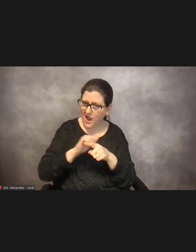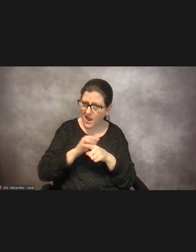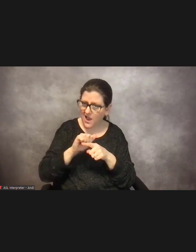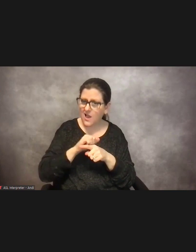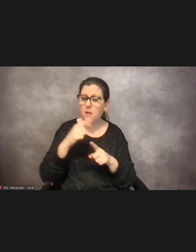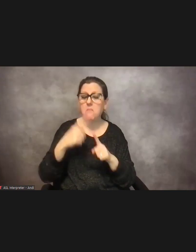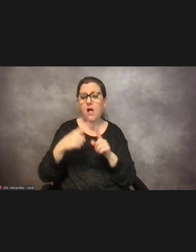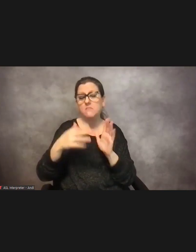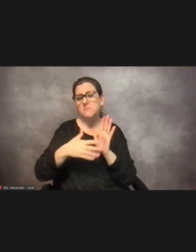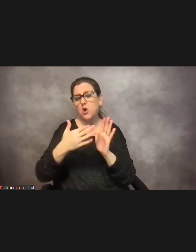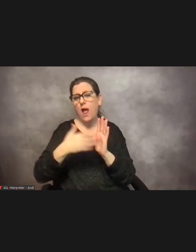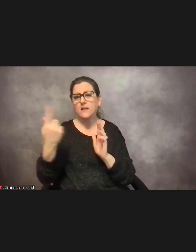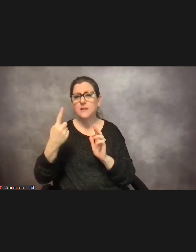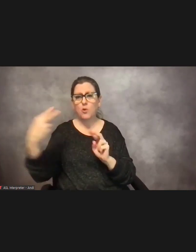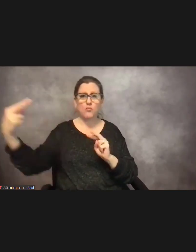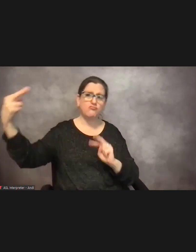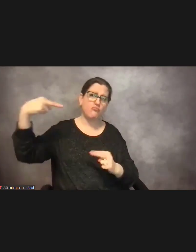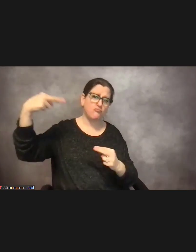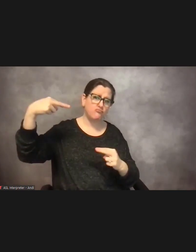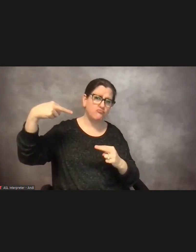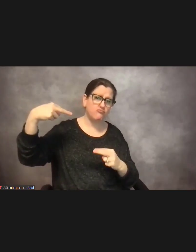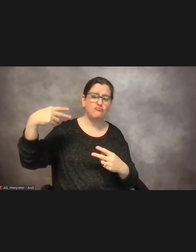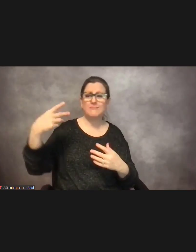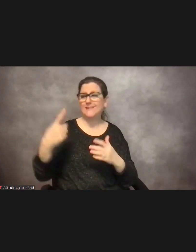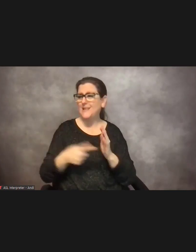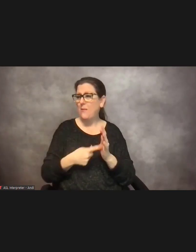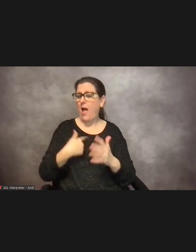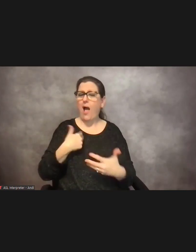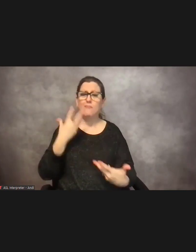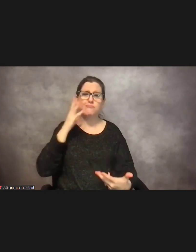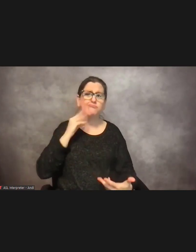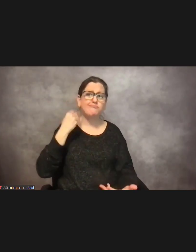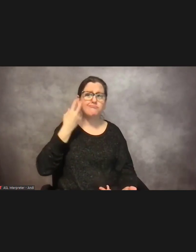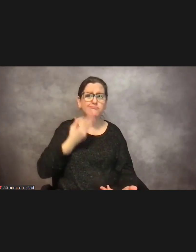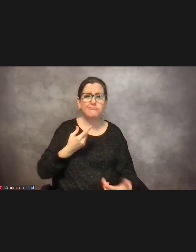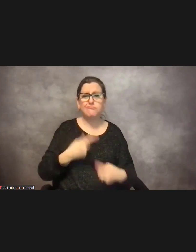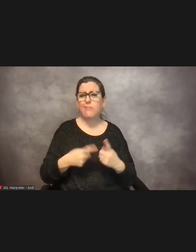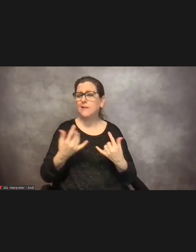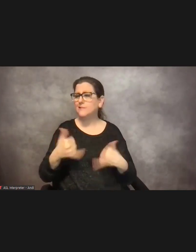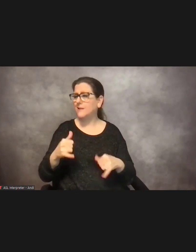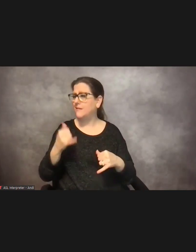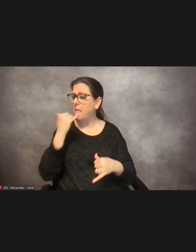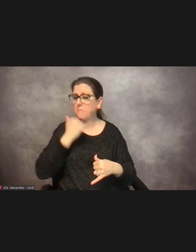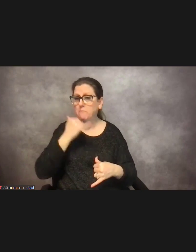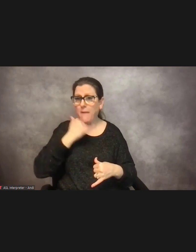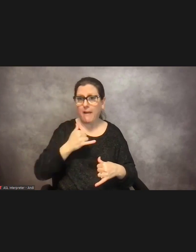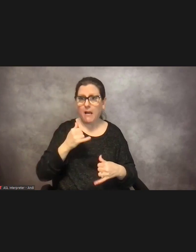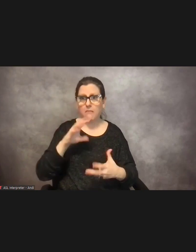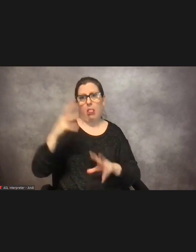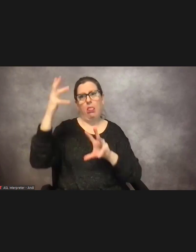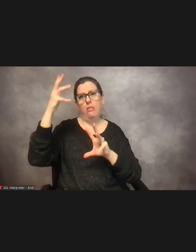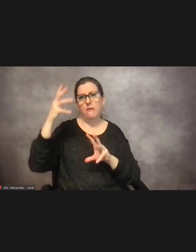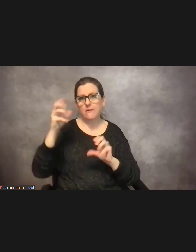periodic oversight, as even some of us experienced screeners will make errors that could inadvertently invalidate the